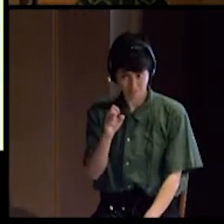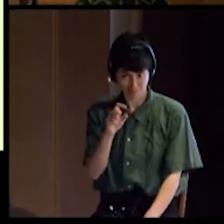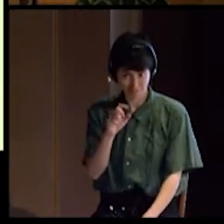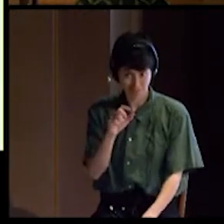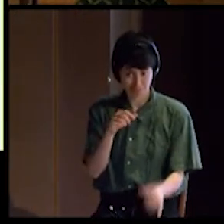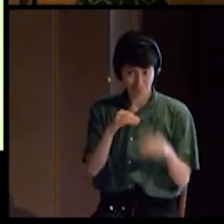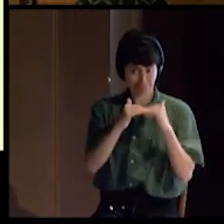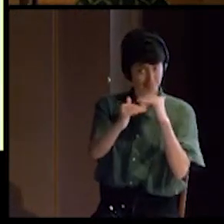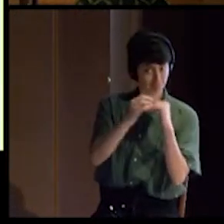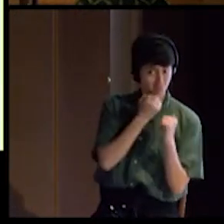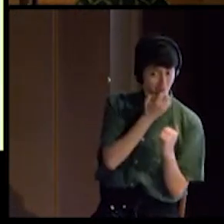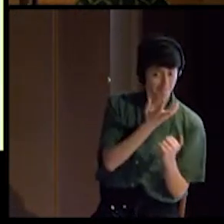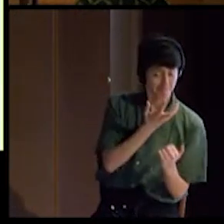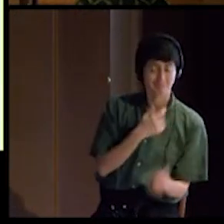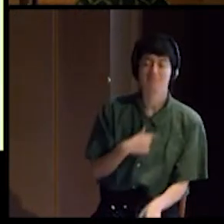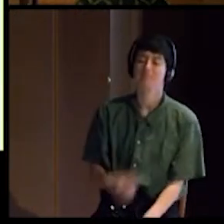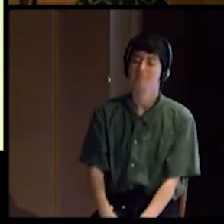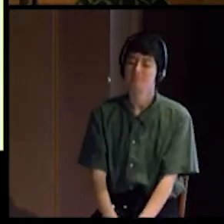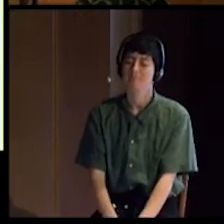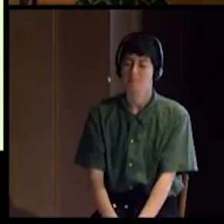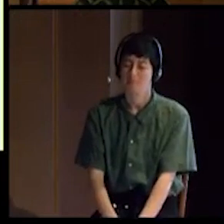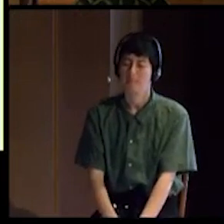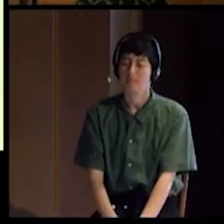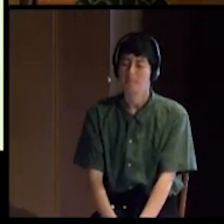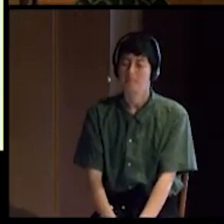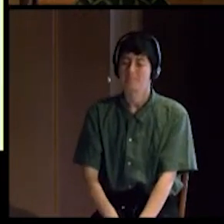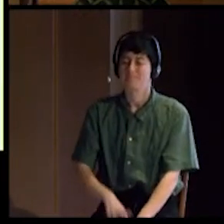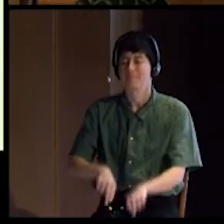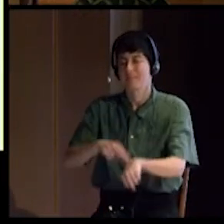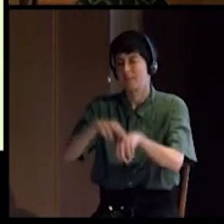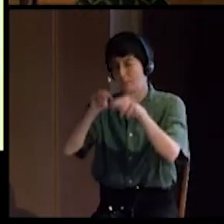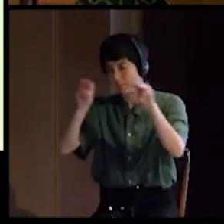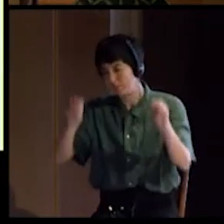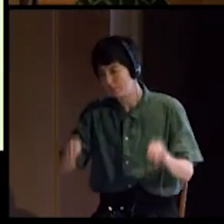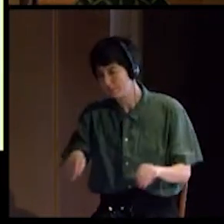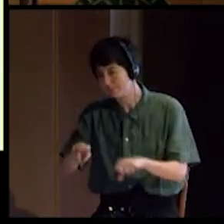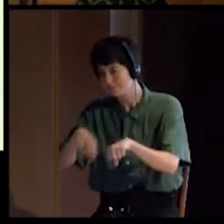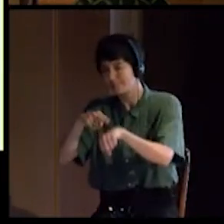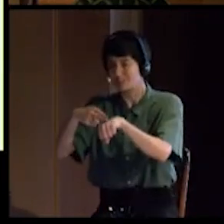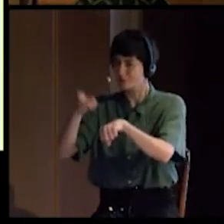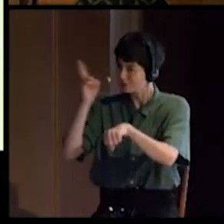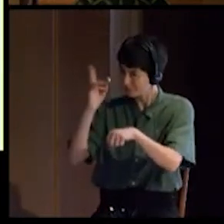The National Museum of Natural History was, of course, a really great place to do this research